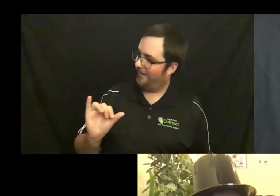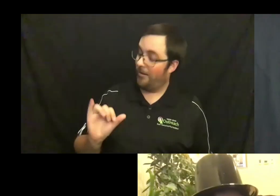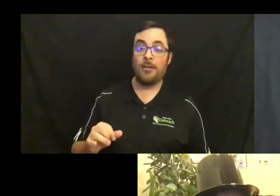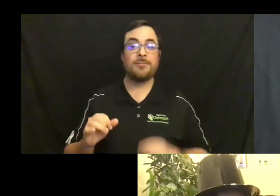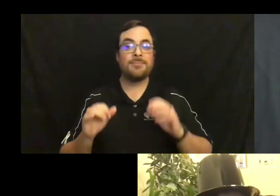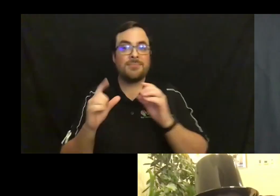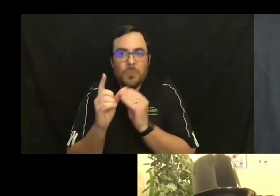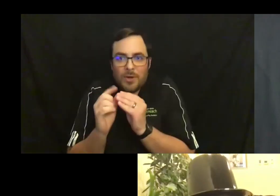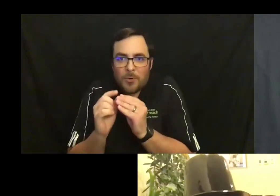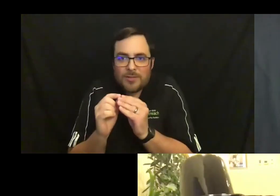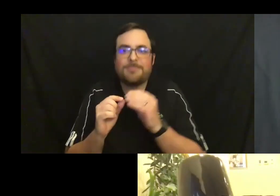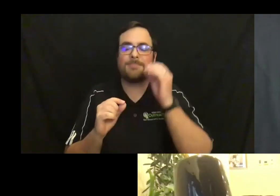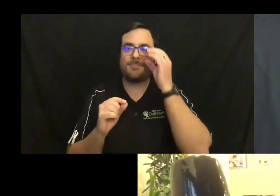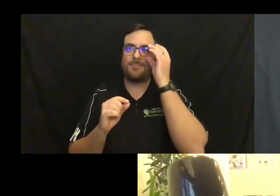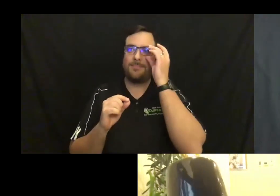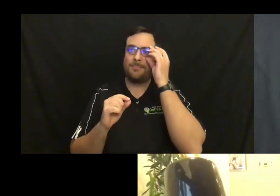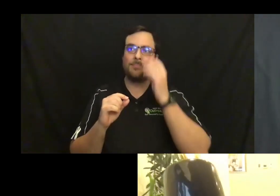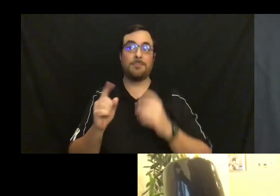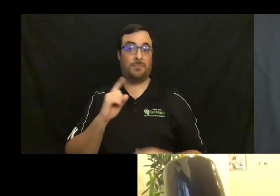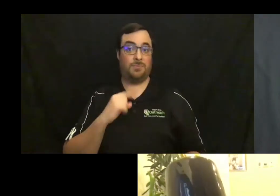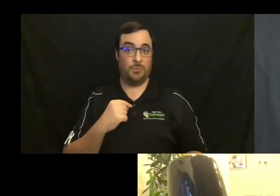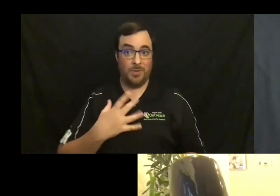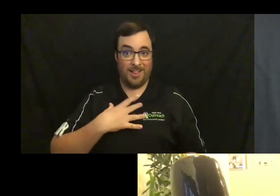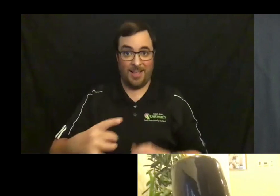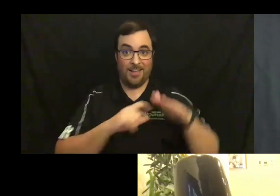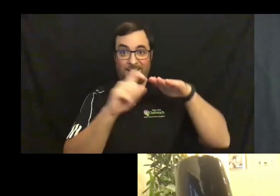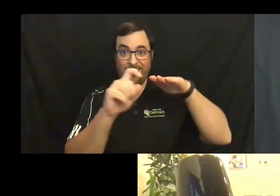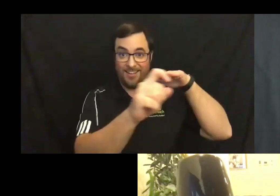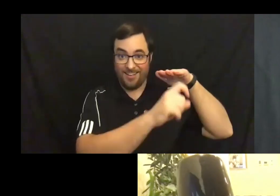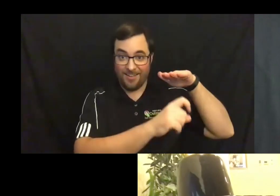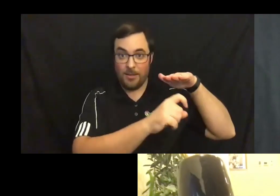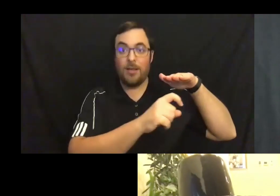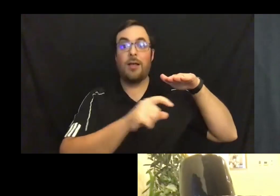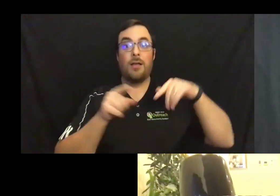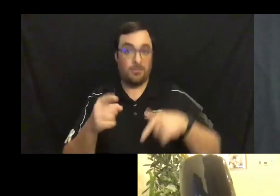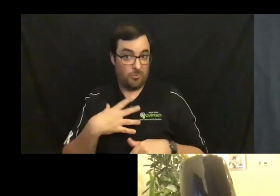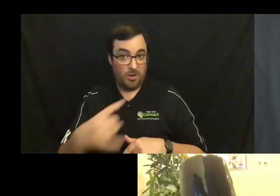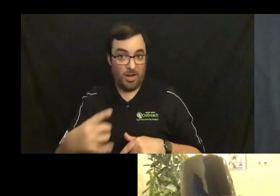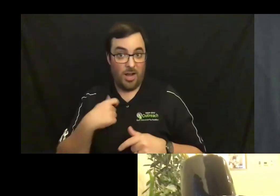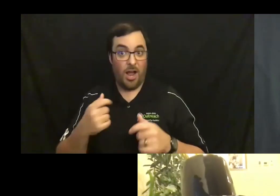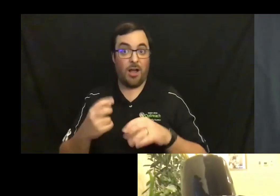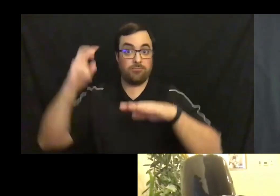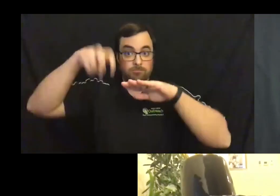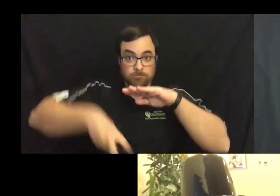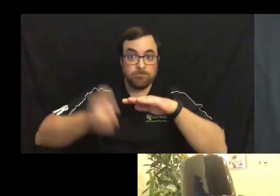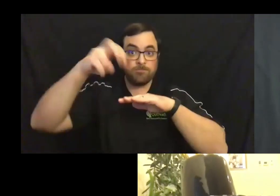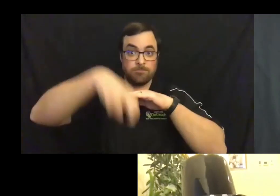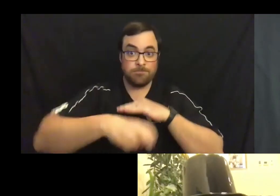came in. Since you liked the zip lining do you also like to do roller coasters? It sounds